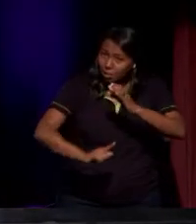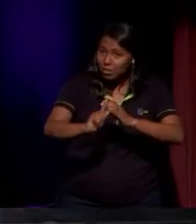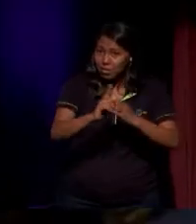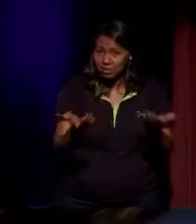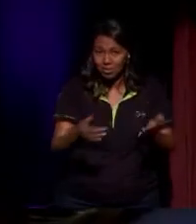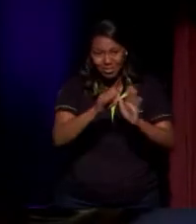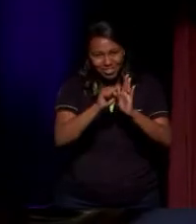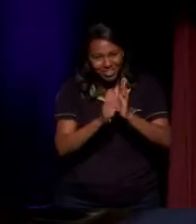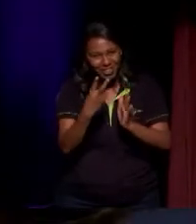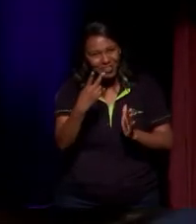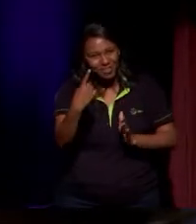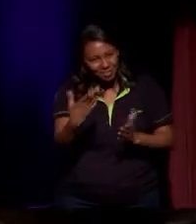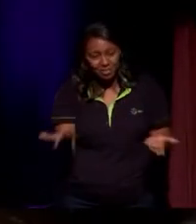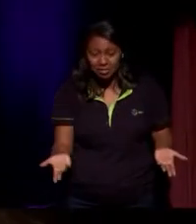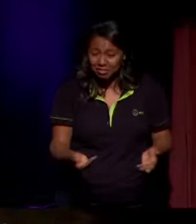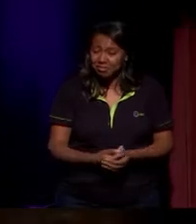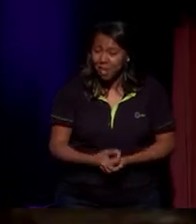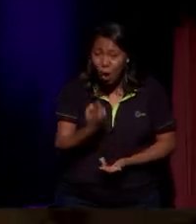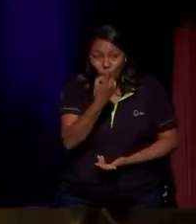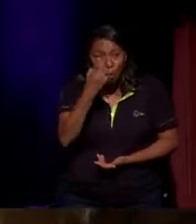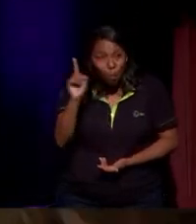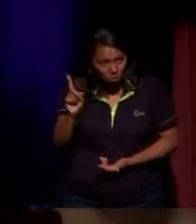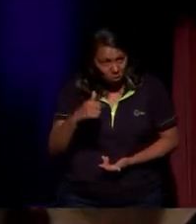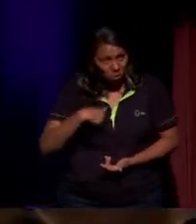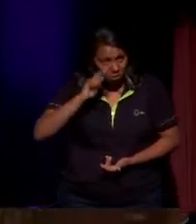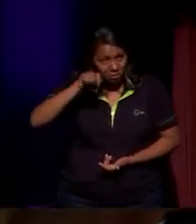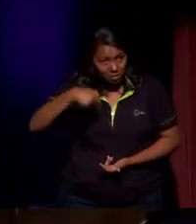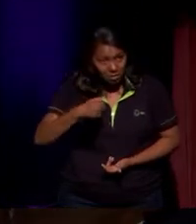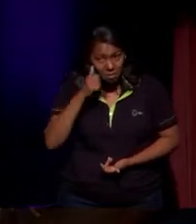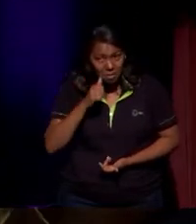And finally, although I am called the Arab woman,